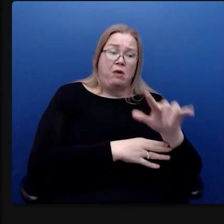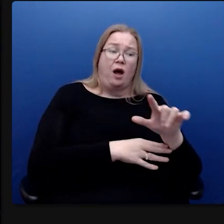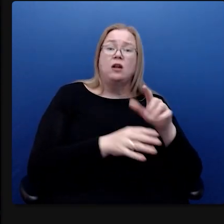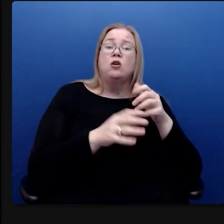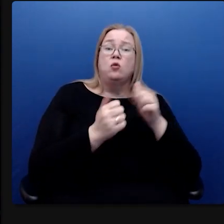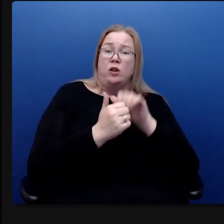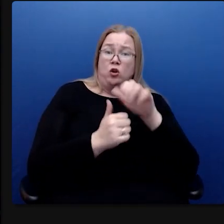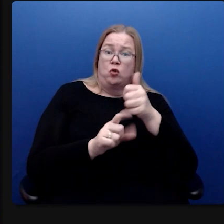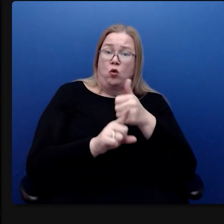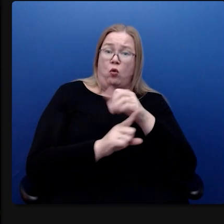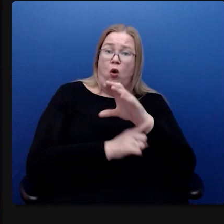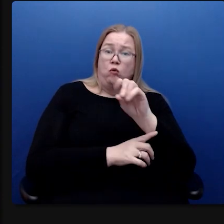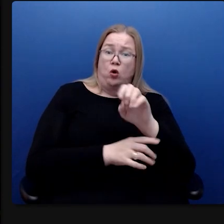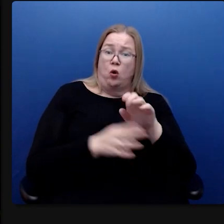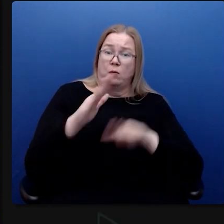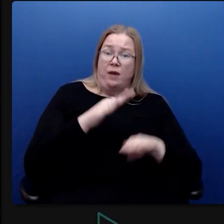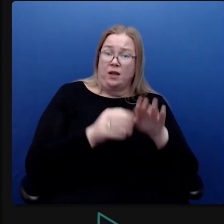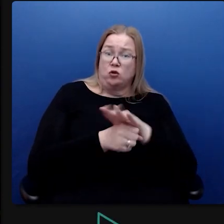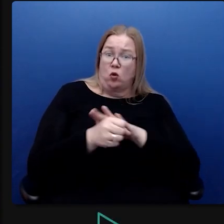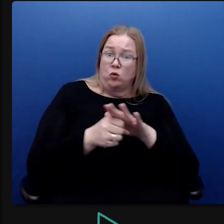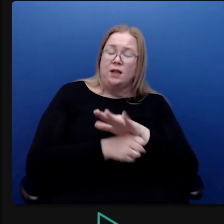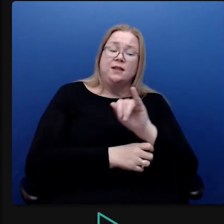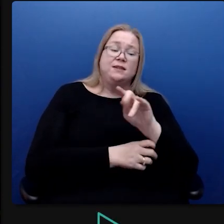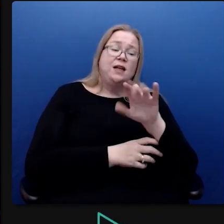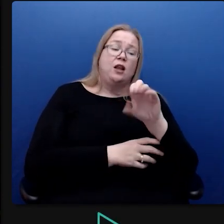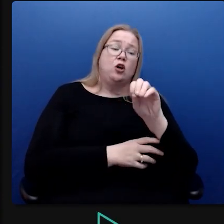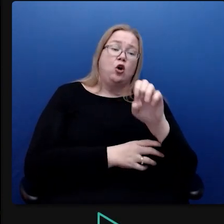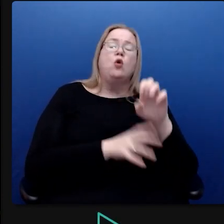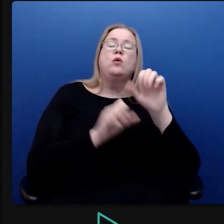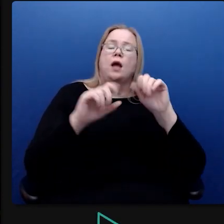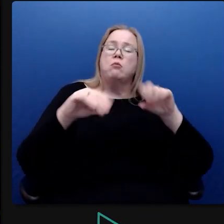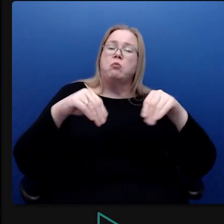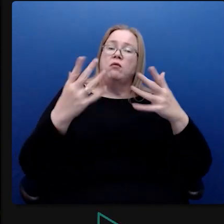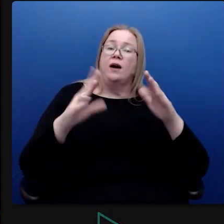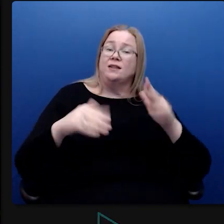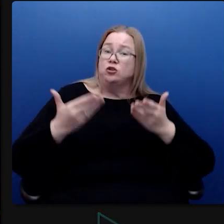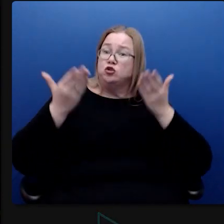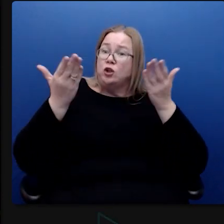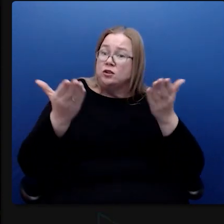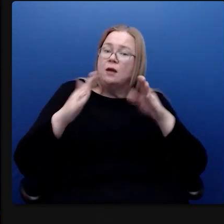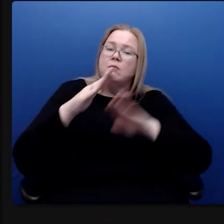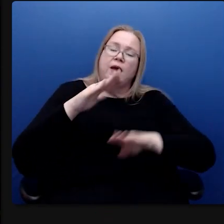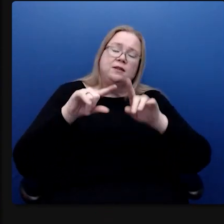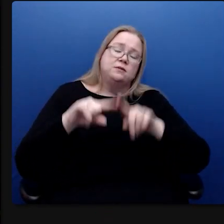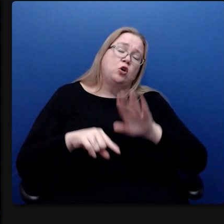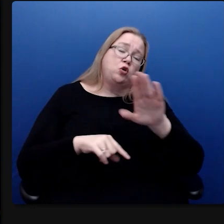By training the model over your own code base locally, IntelliCode can provide suggestions